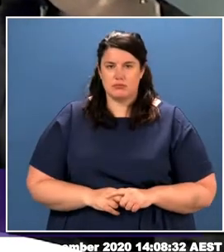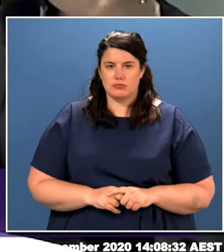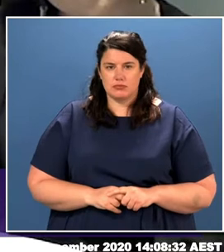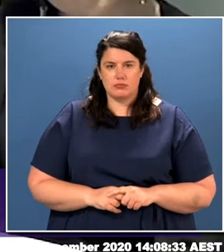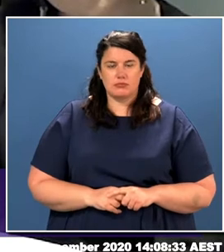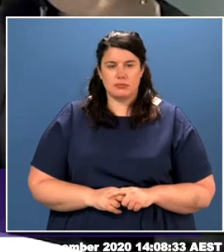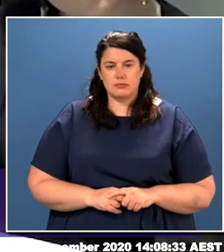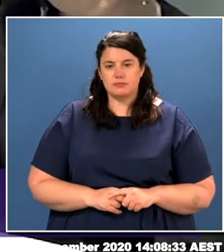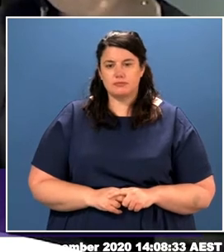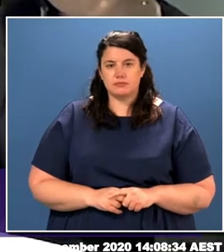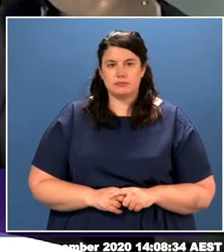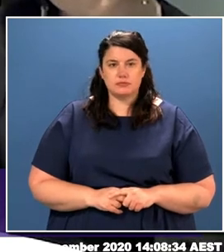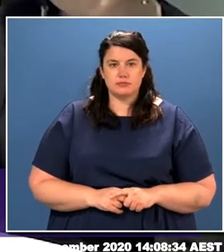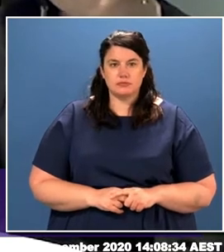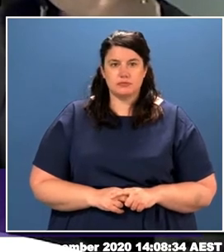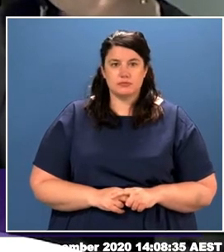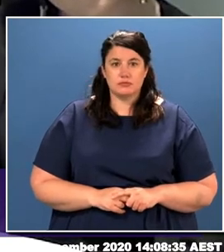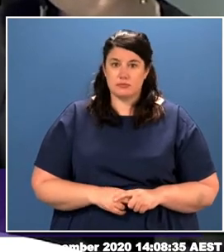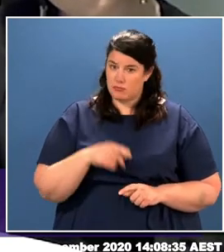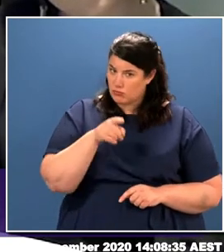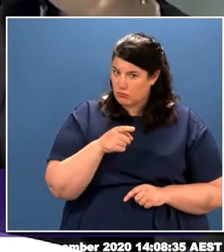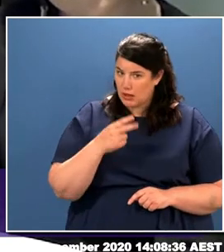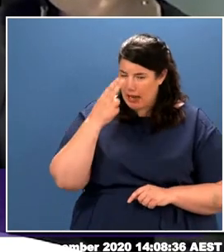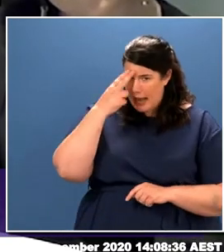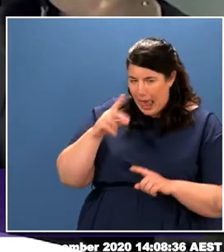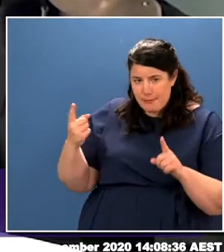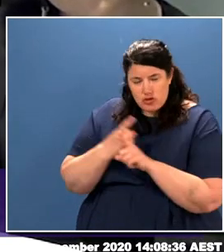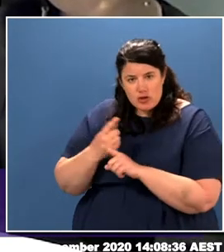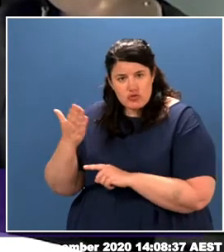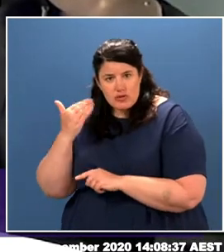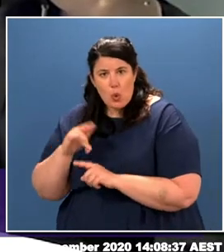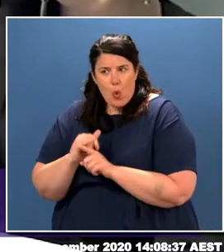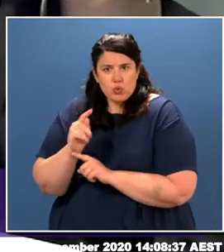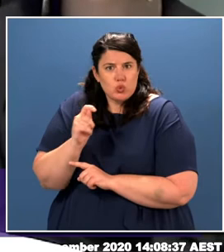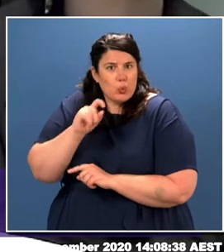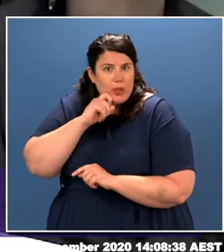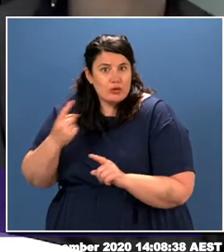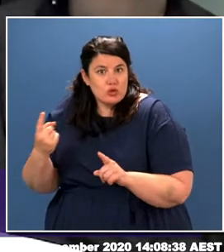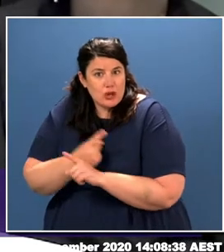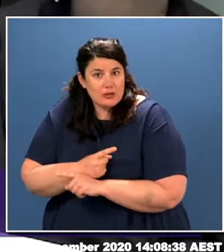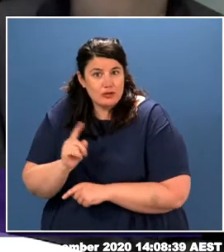Thank you, Ms Bath. I understand there has been a recent name change, is that right, or about to be? Indeed.